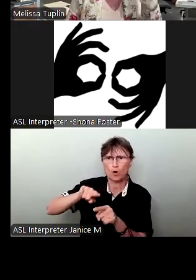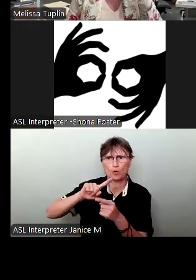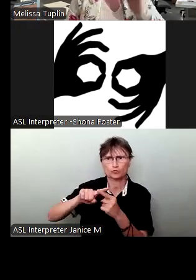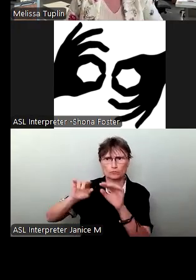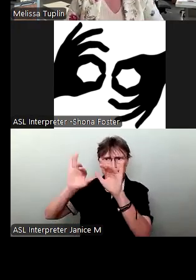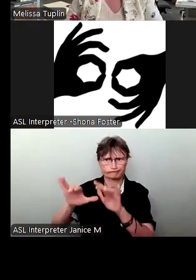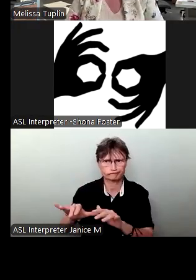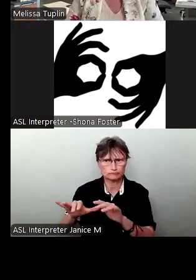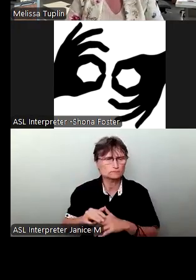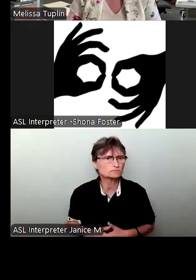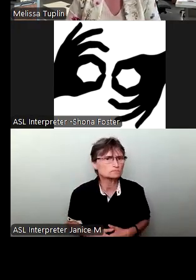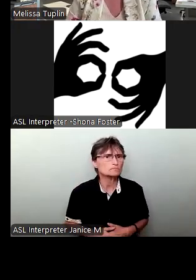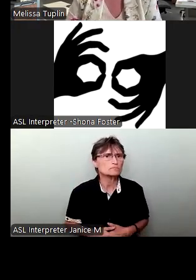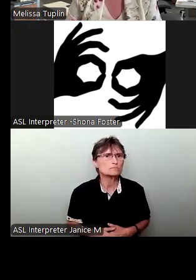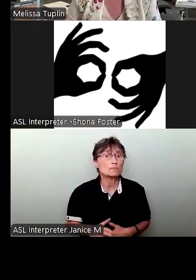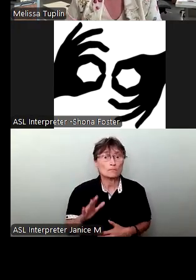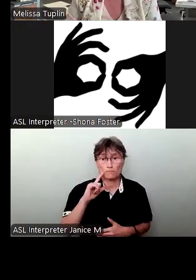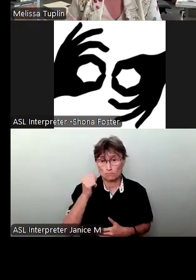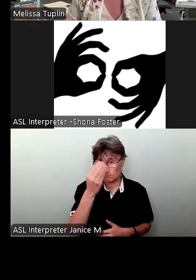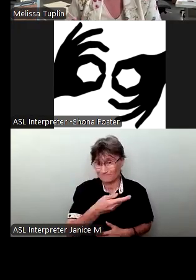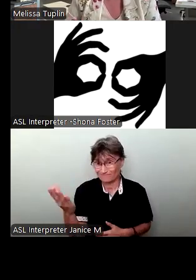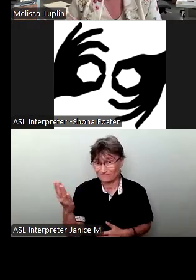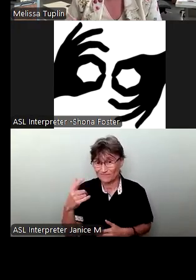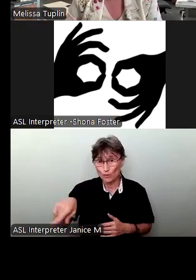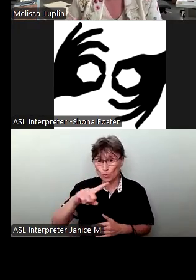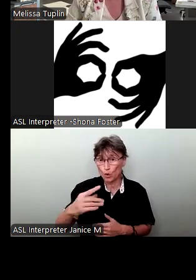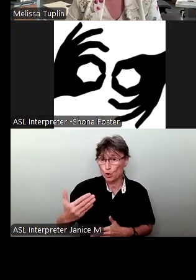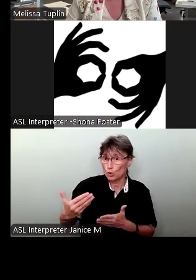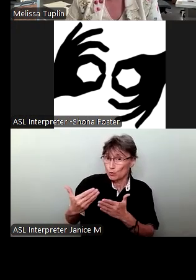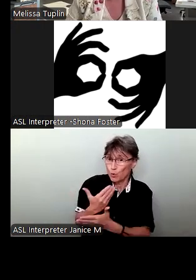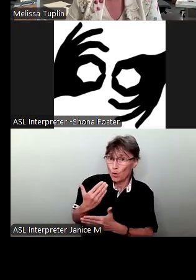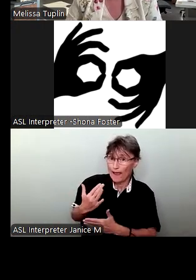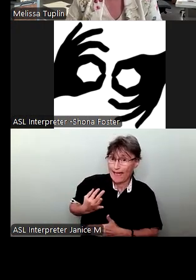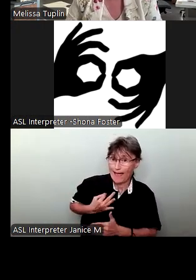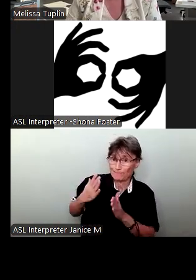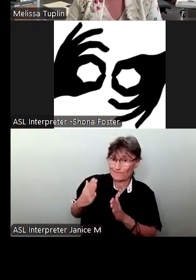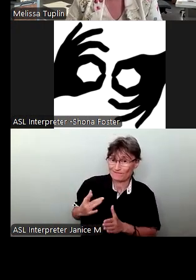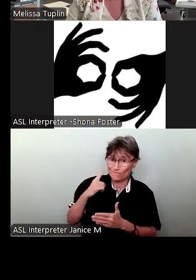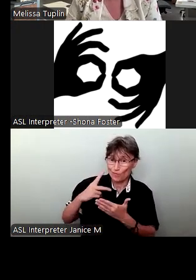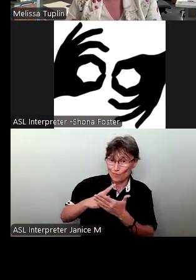So, as mentioned, as you are all new applicants to the program, you will find the Letter of